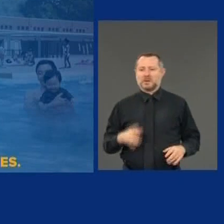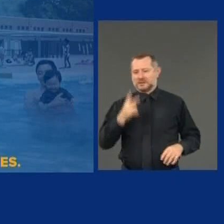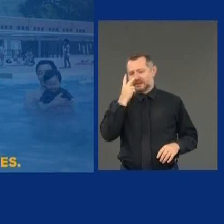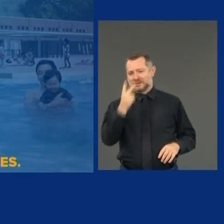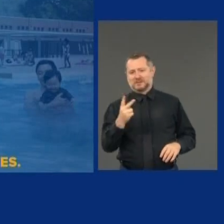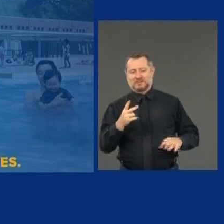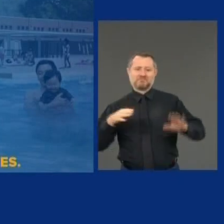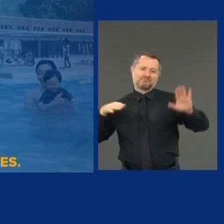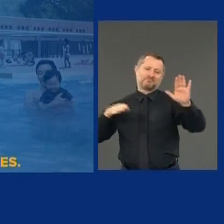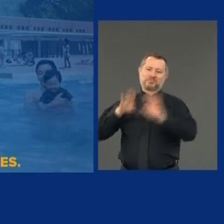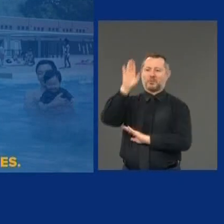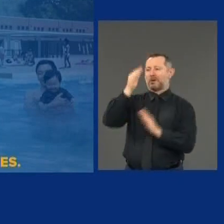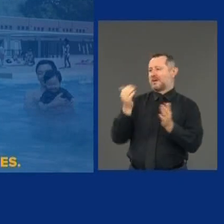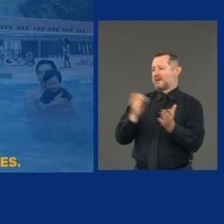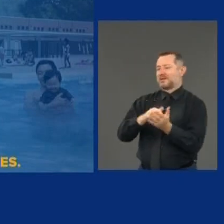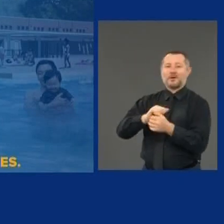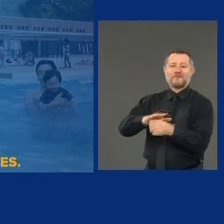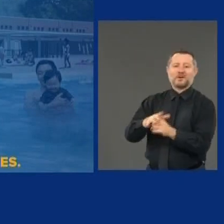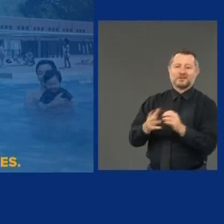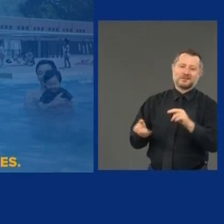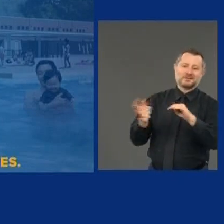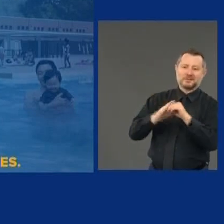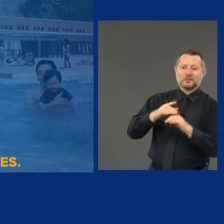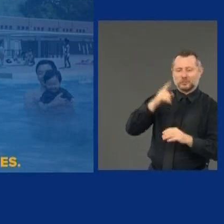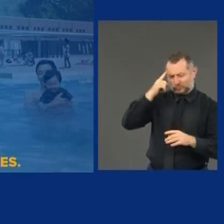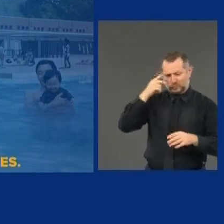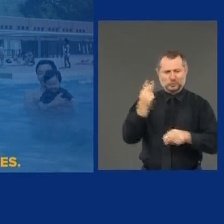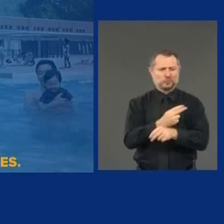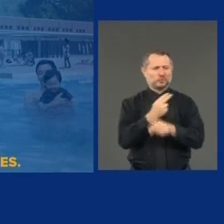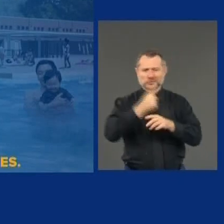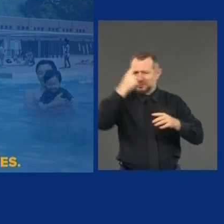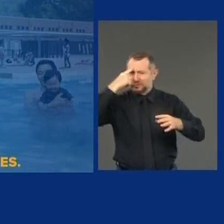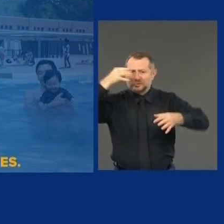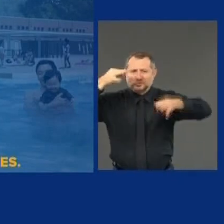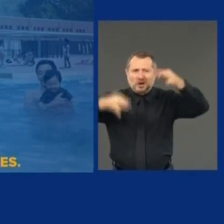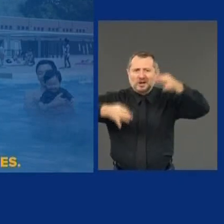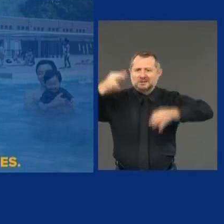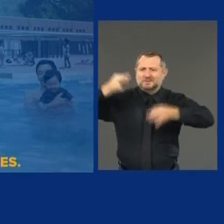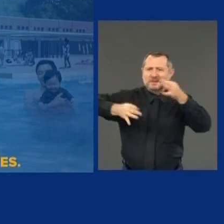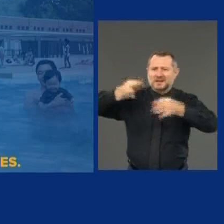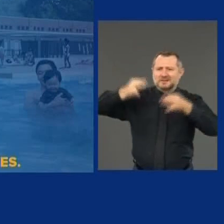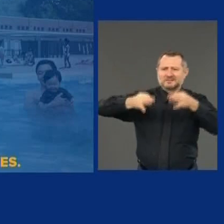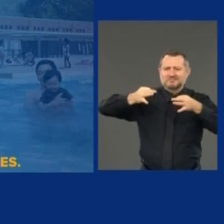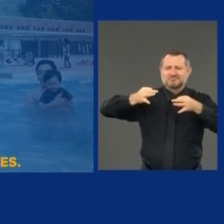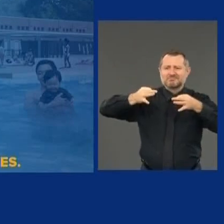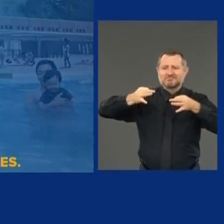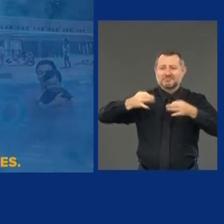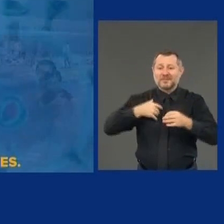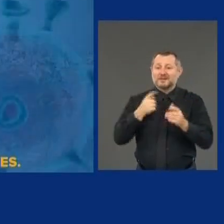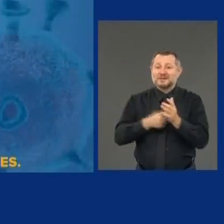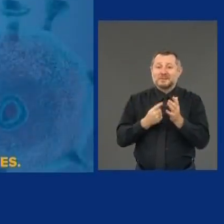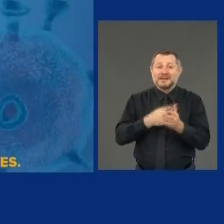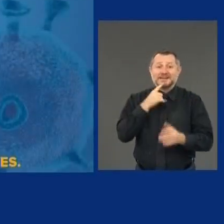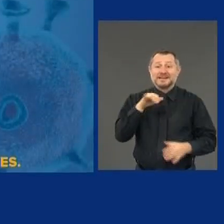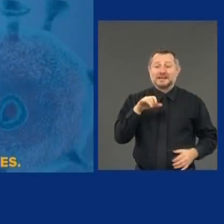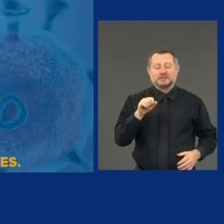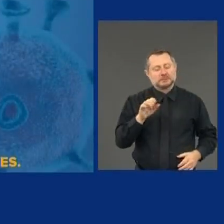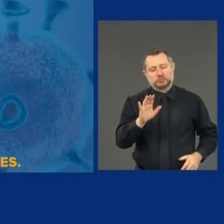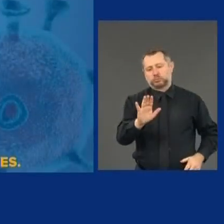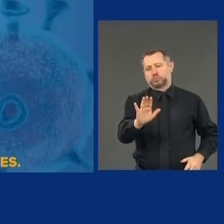I UNDERSTAND. BUT EVERYBODY DOESN'T WANT TO SEE A SPIKE IN COVID, AGAIN. SO, USE YOUR JUDGMENT.